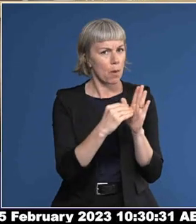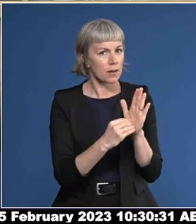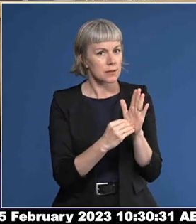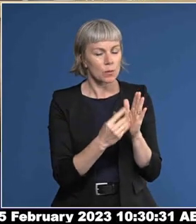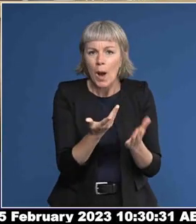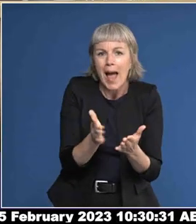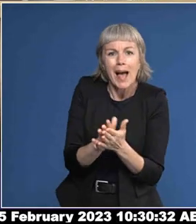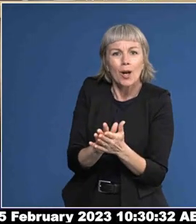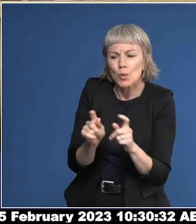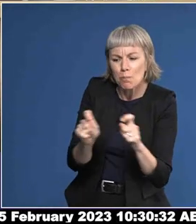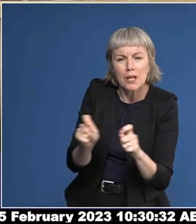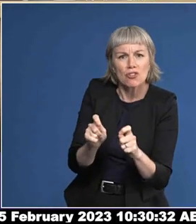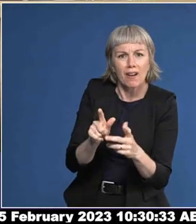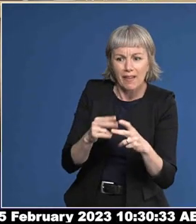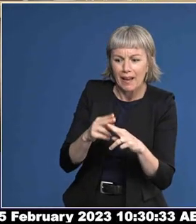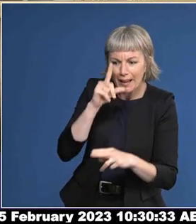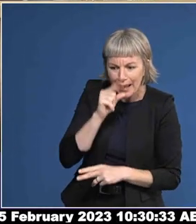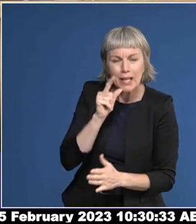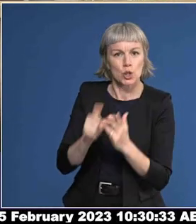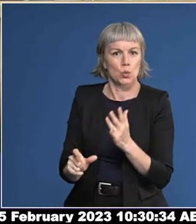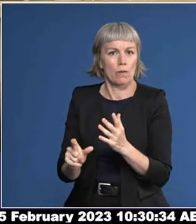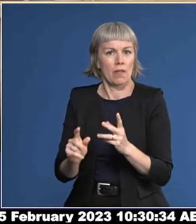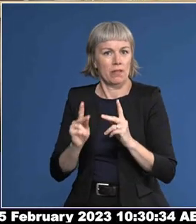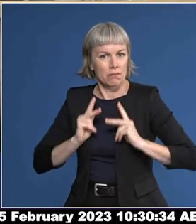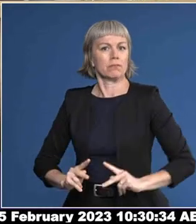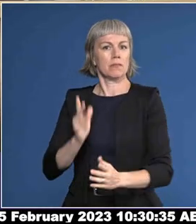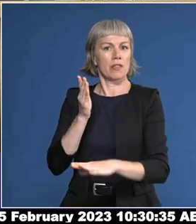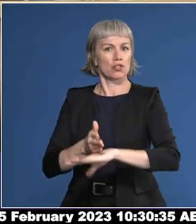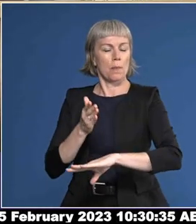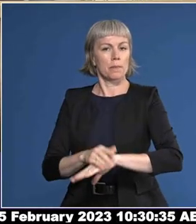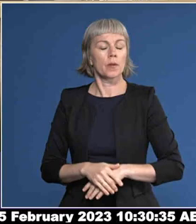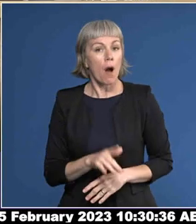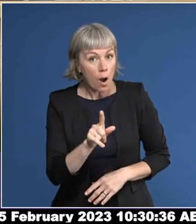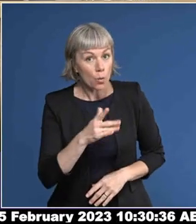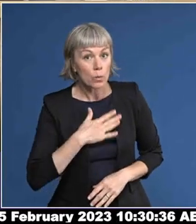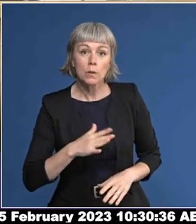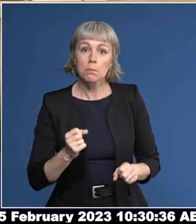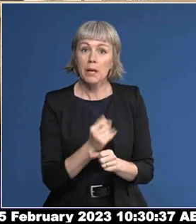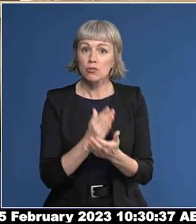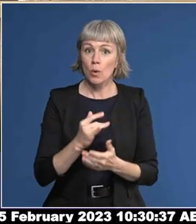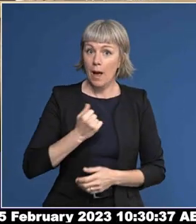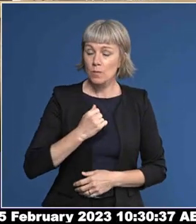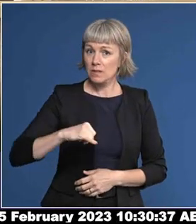inherent requirements? MS TOOHEY: Well, it is also making sure that our employees are also safe in the work that they are doing as well, because we still have an obligation as